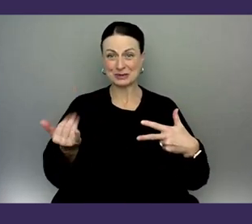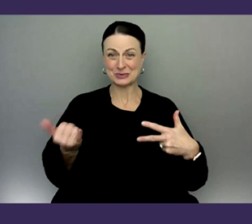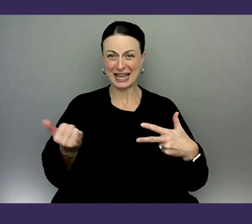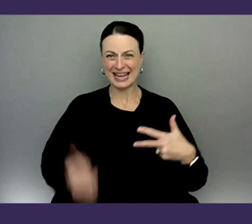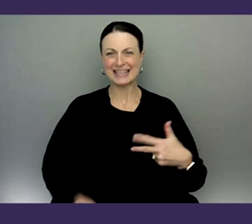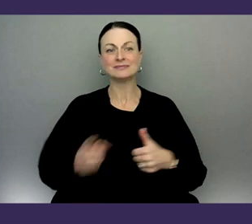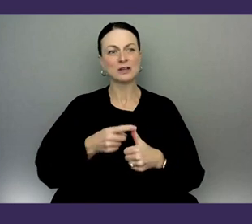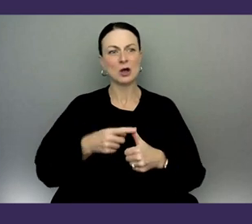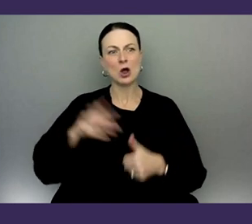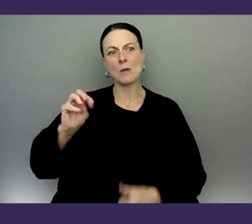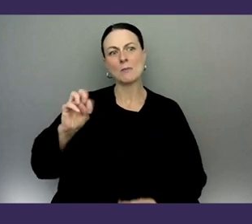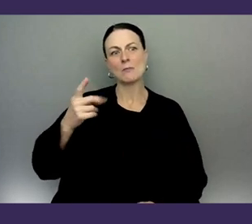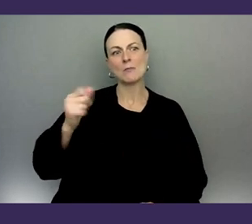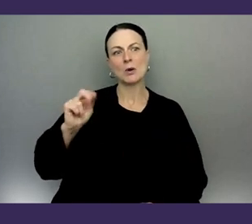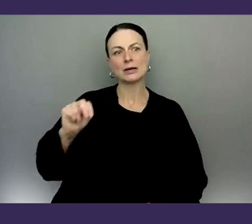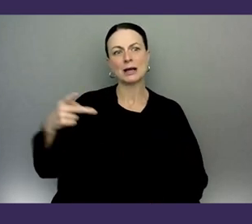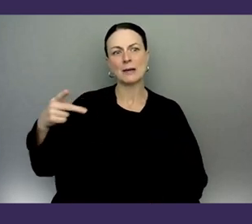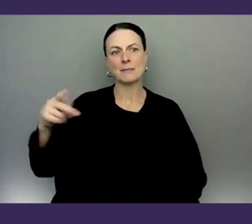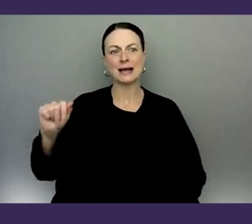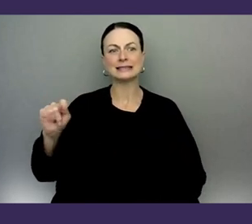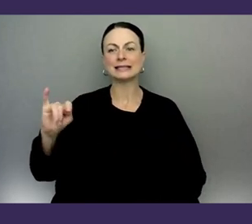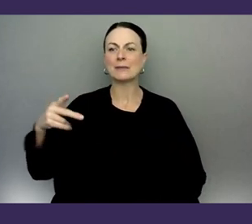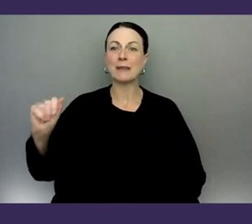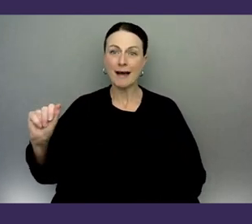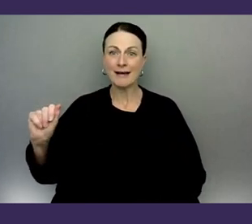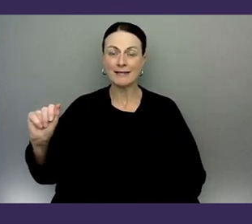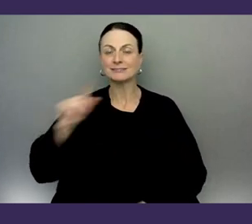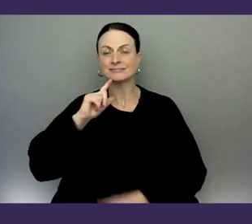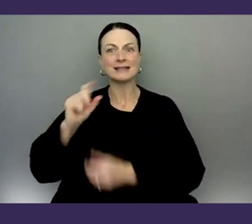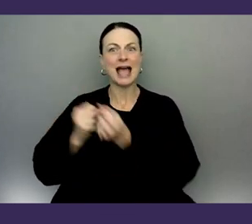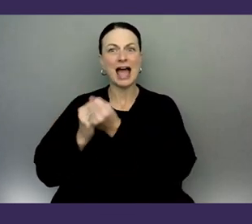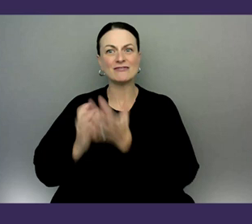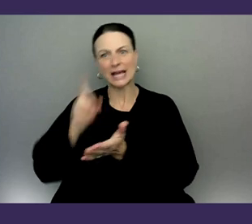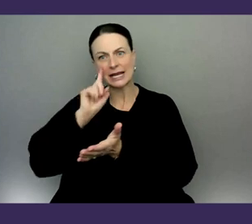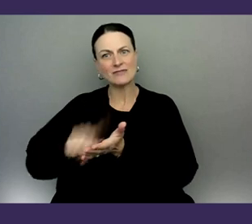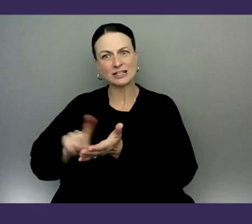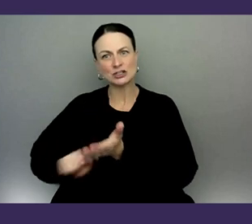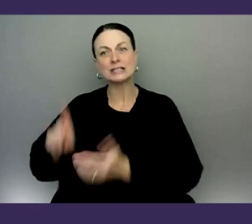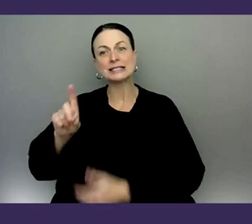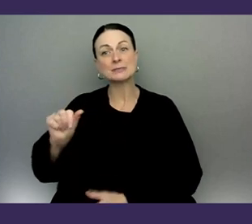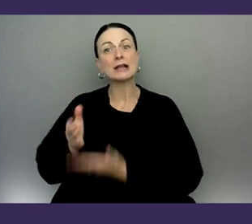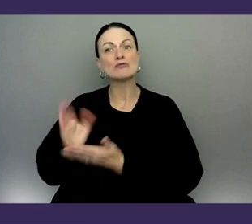First, we have Morgan Patipa, who is an Advocate Investigator at Disability Rights Florida.